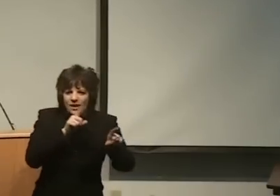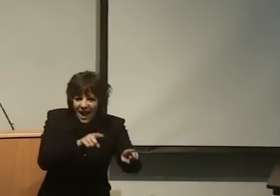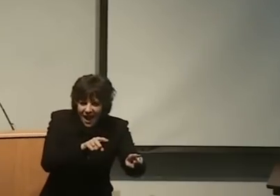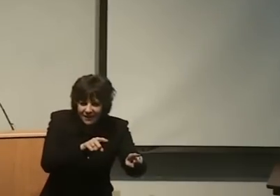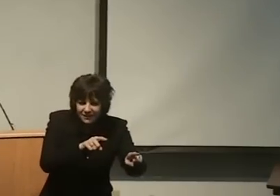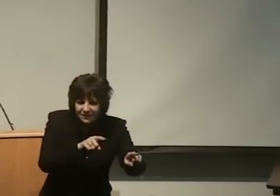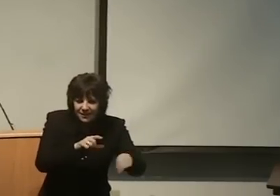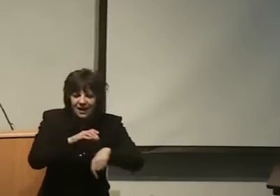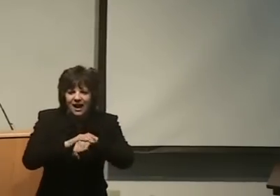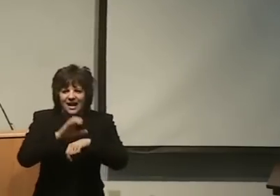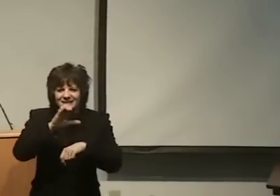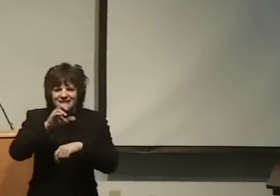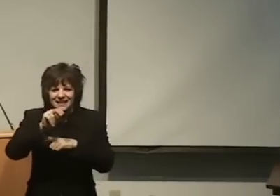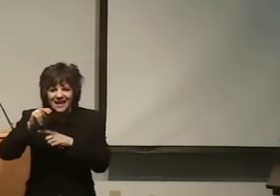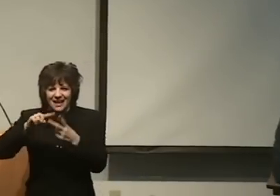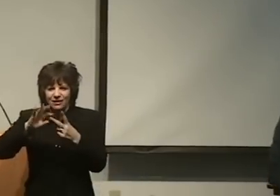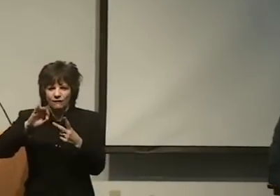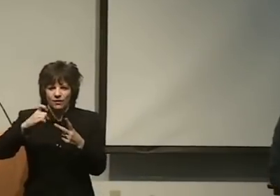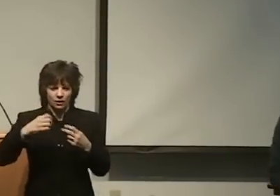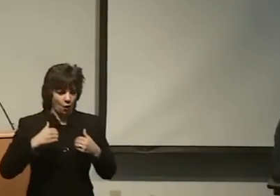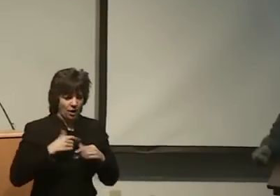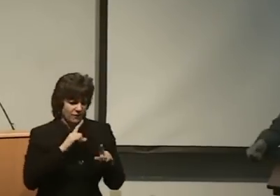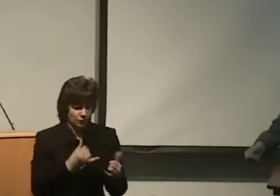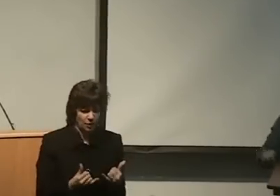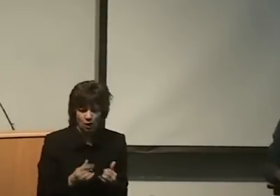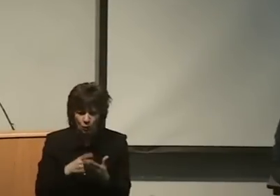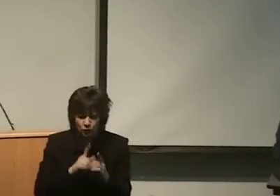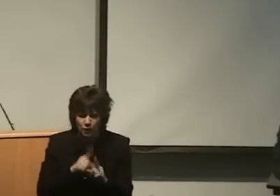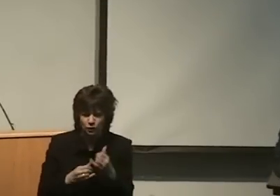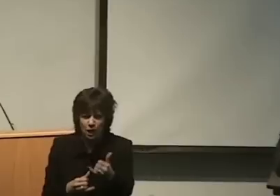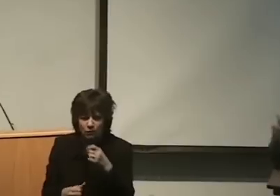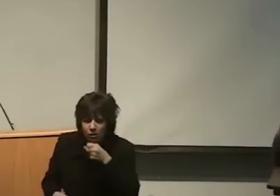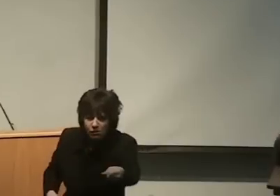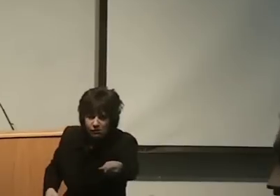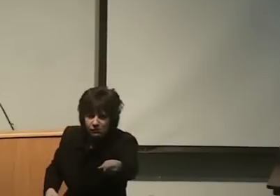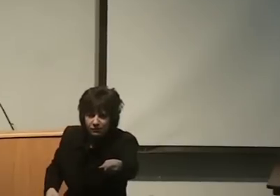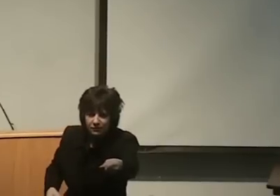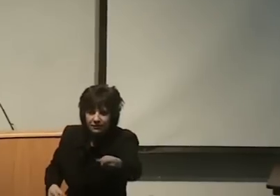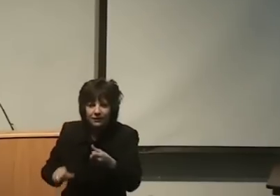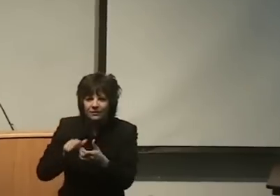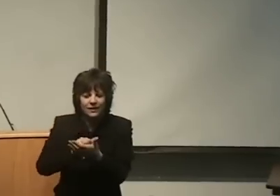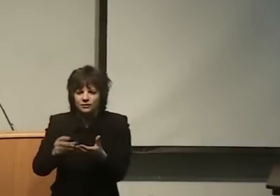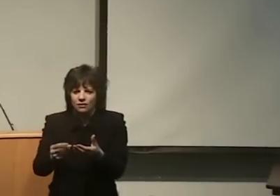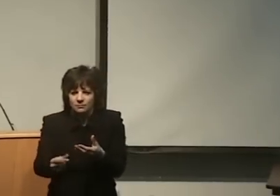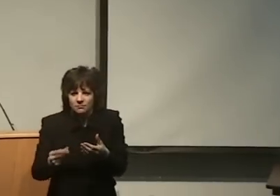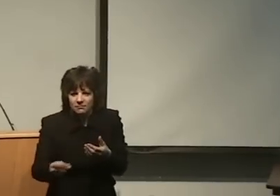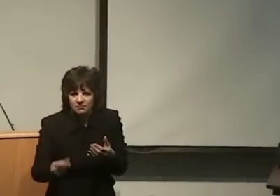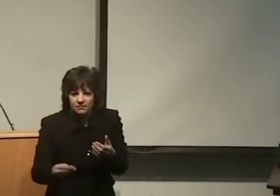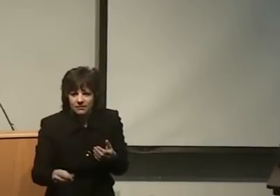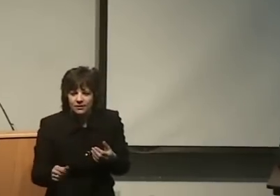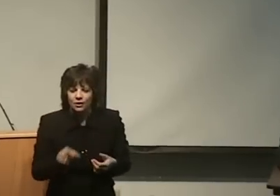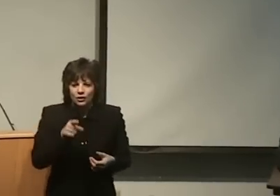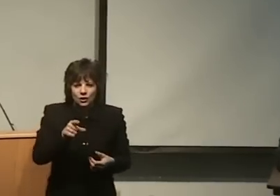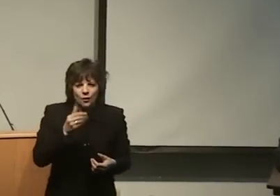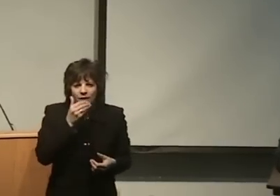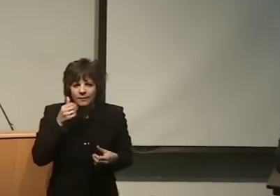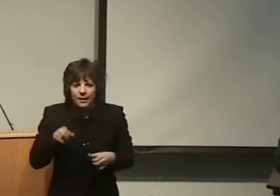Oh, I have an answer right now, what's your answer right now. So that's all they get. You are the best opportunity for them to understand what slow thinking means.